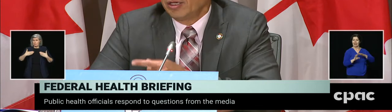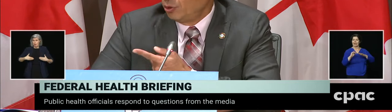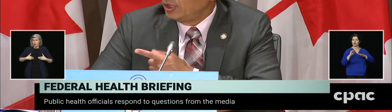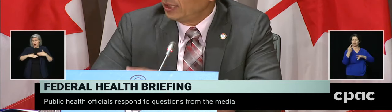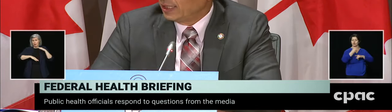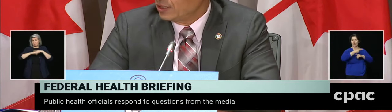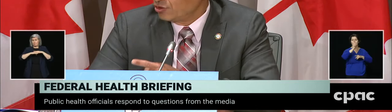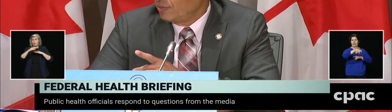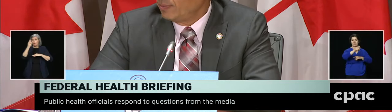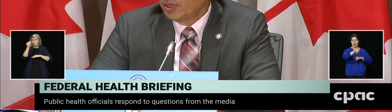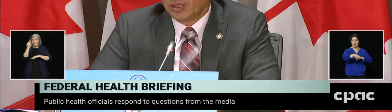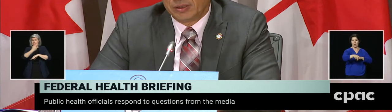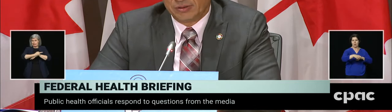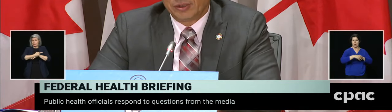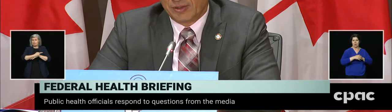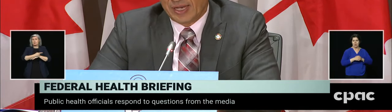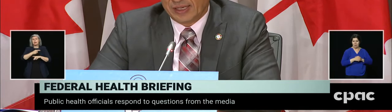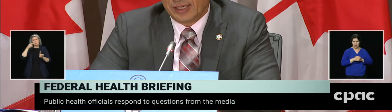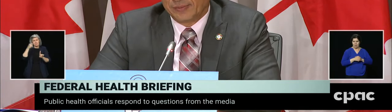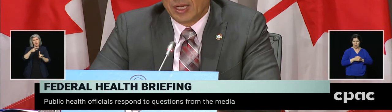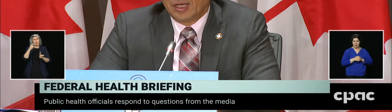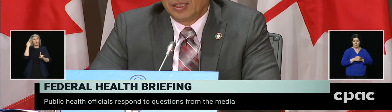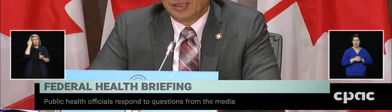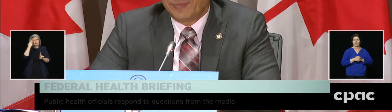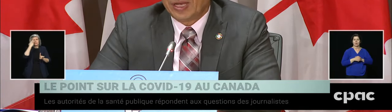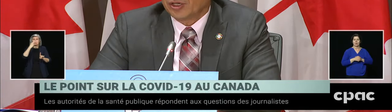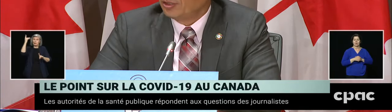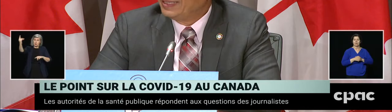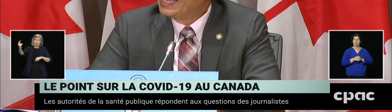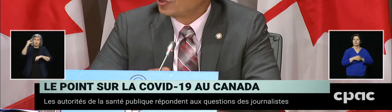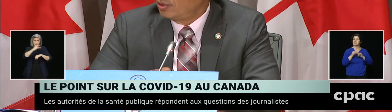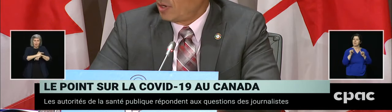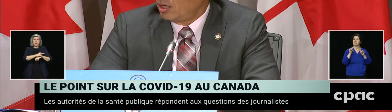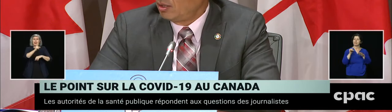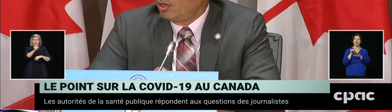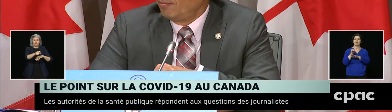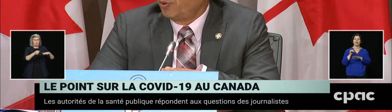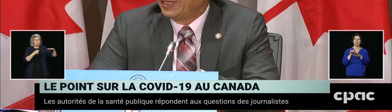QUARANTINES FOR PEOPLE ARRIVING IN CANADA, ARRIVING TO CANADA IS